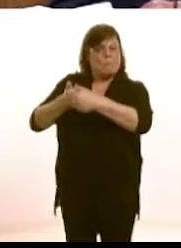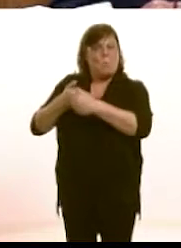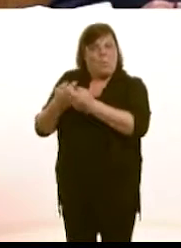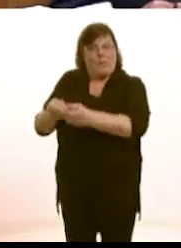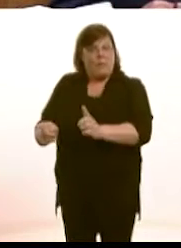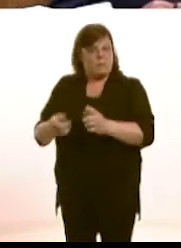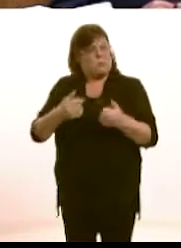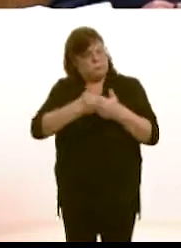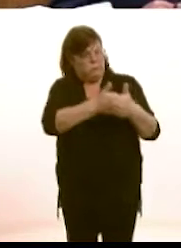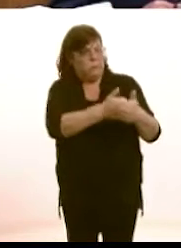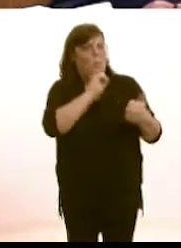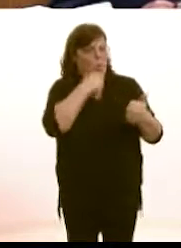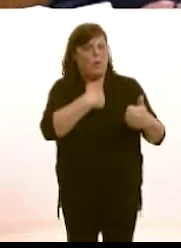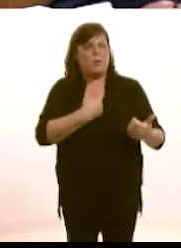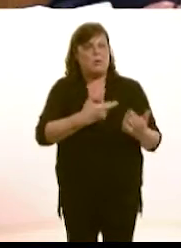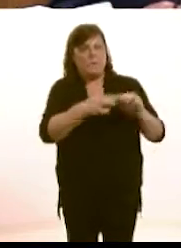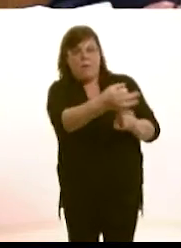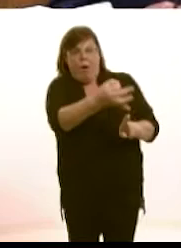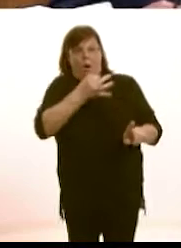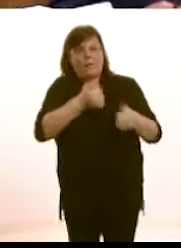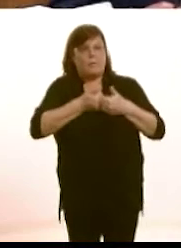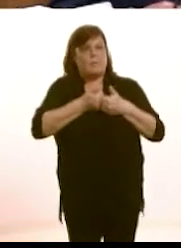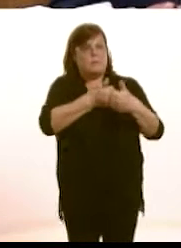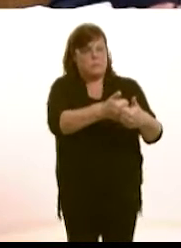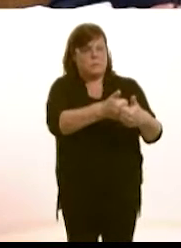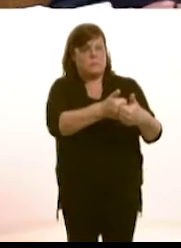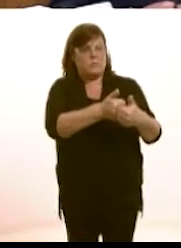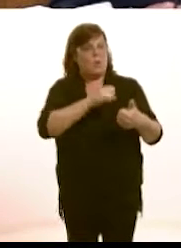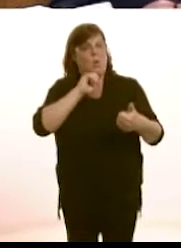So, any request for assistance, of course, will be looked at and assistance provided;